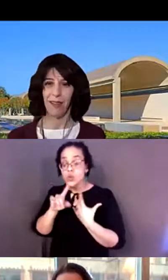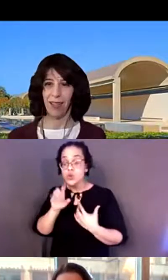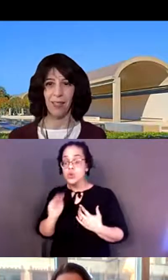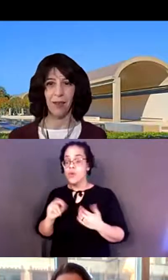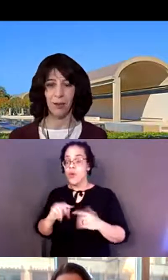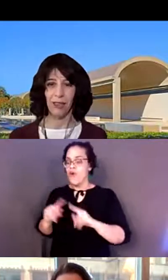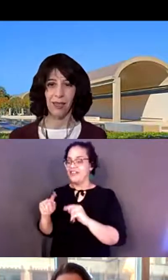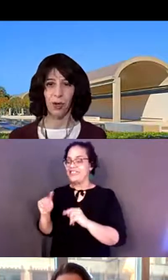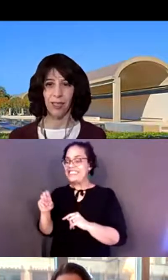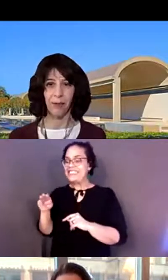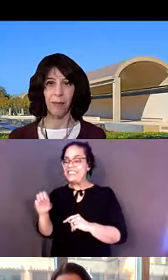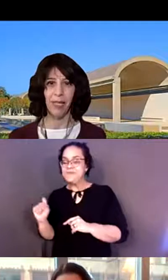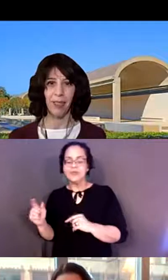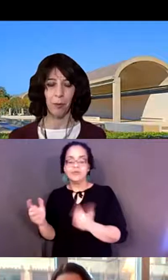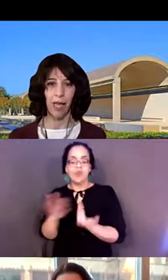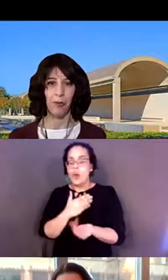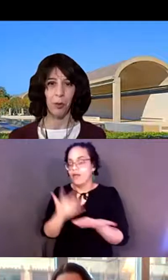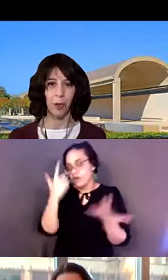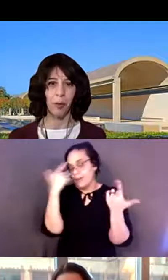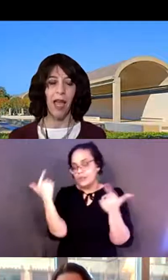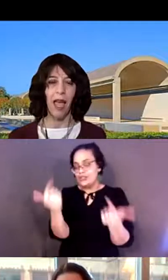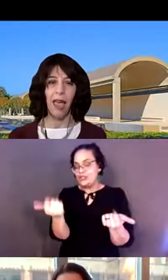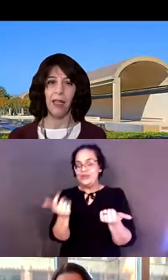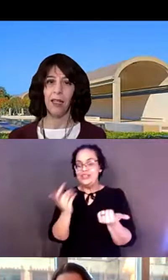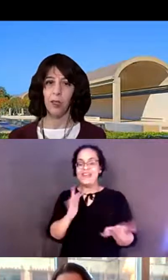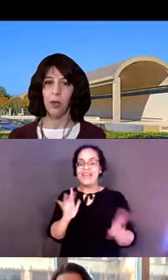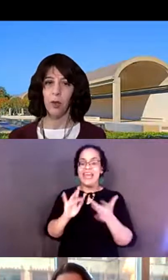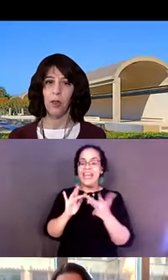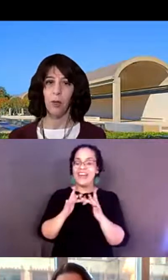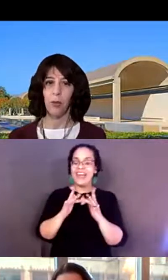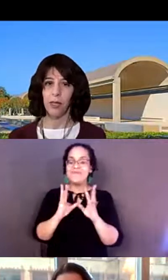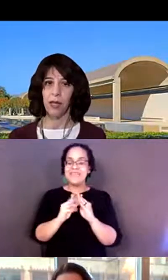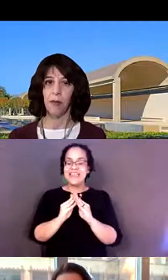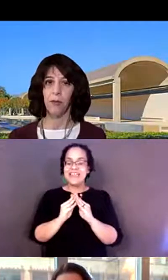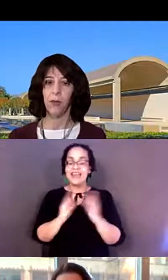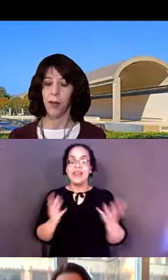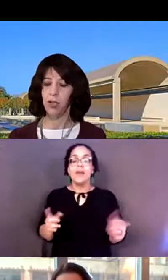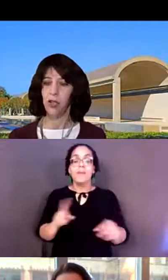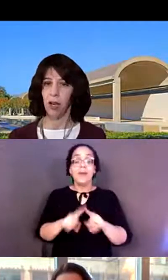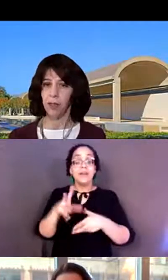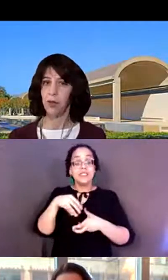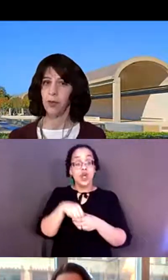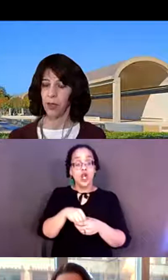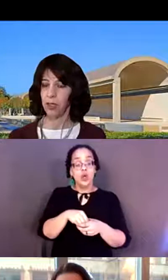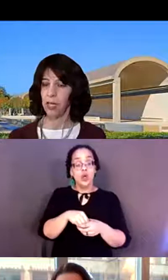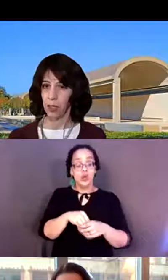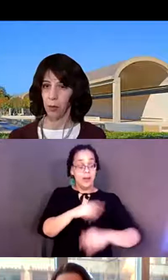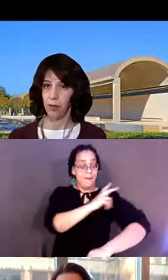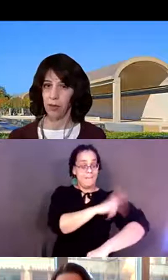any other electronic meeting platform. And it includes a representative from